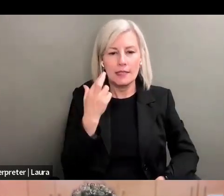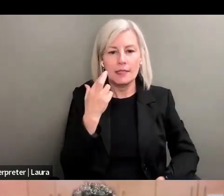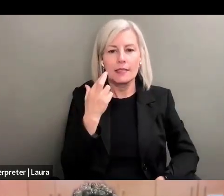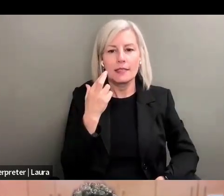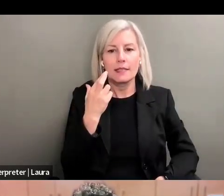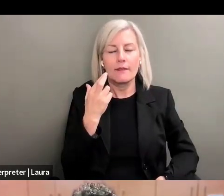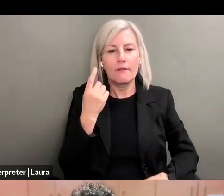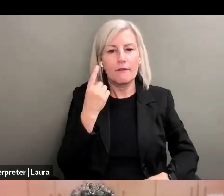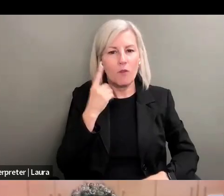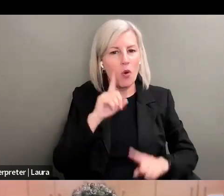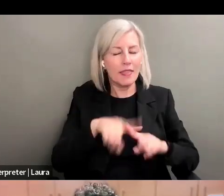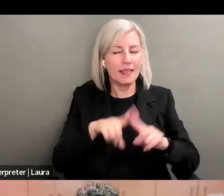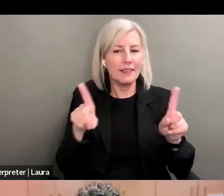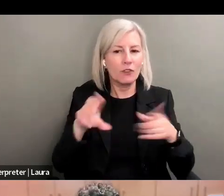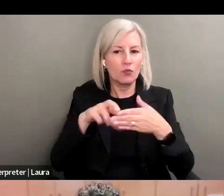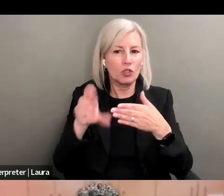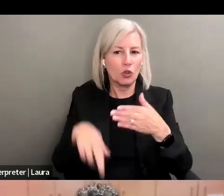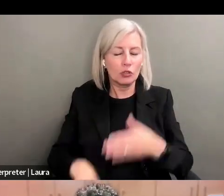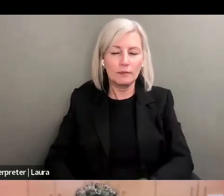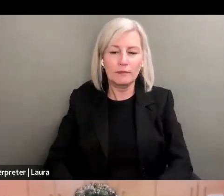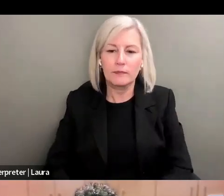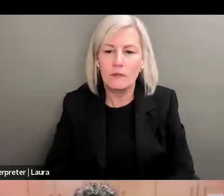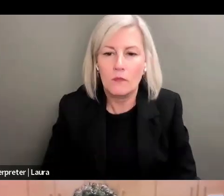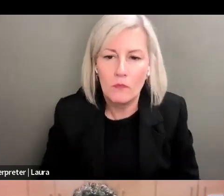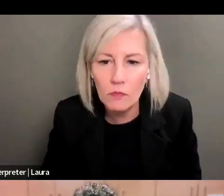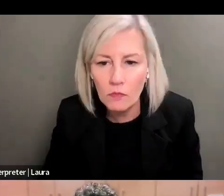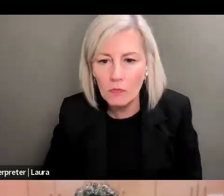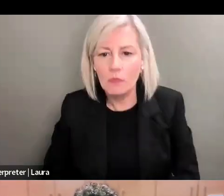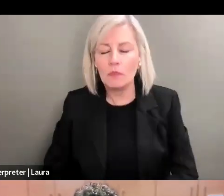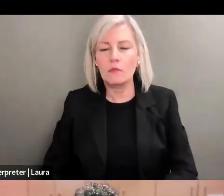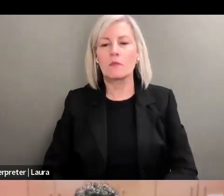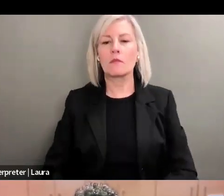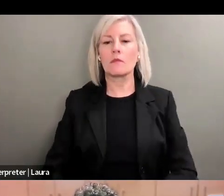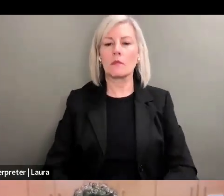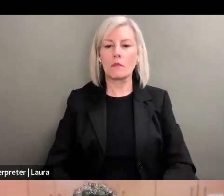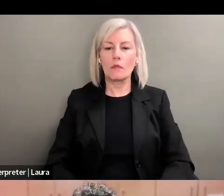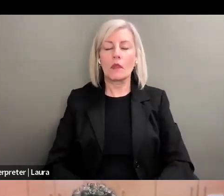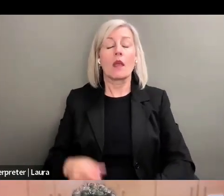differences in results. For like longitudinal comparison, I try to do